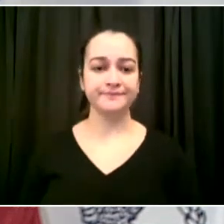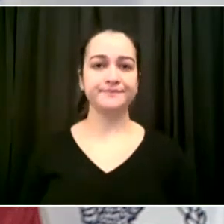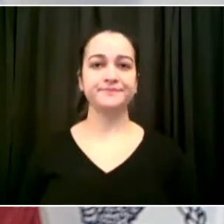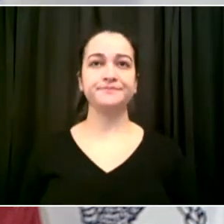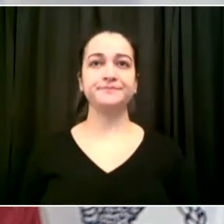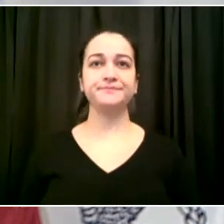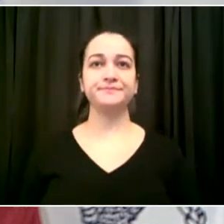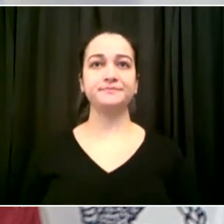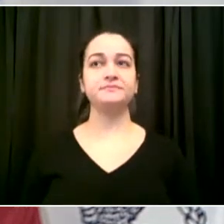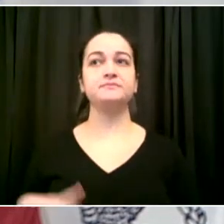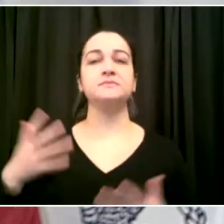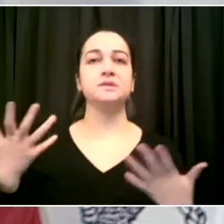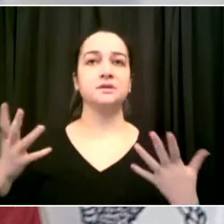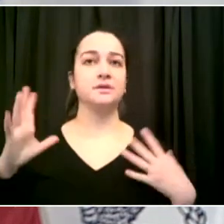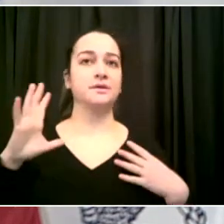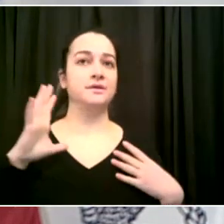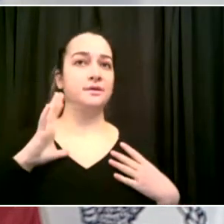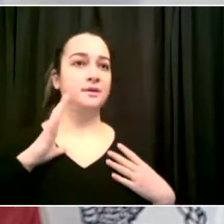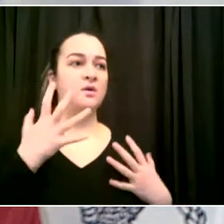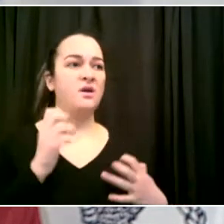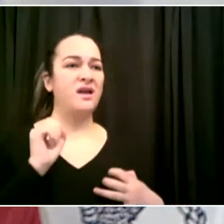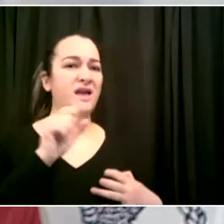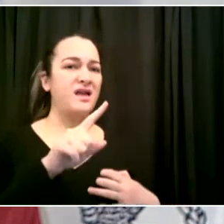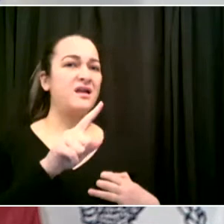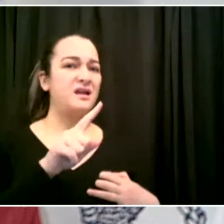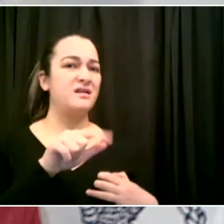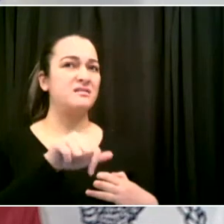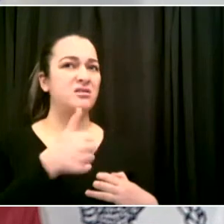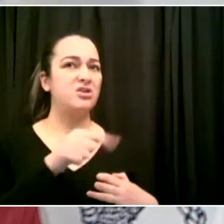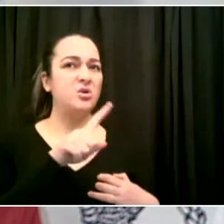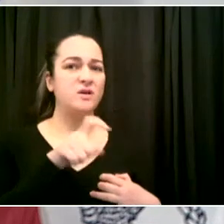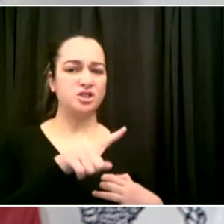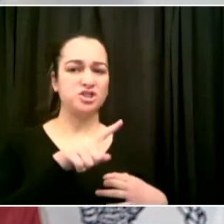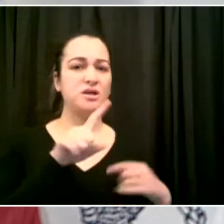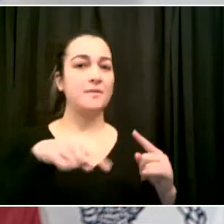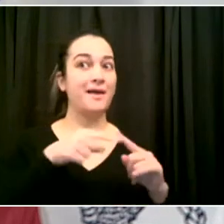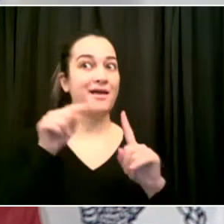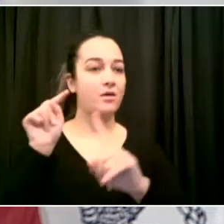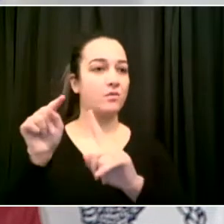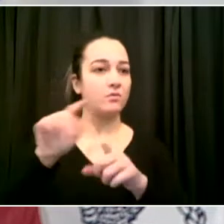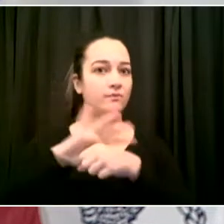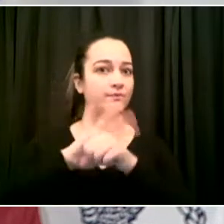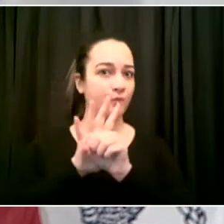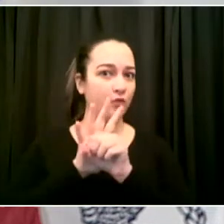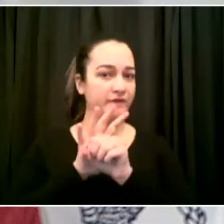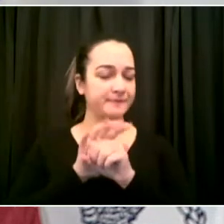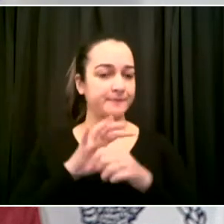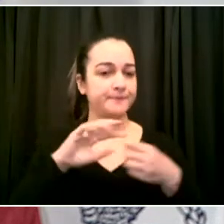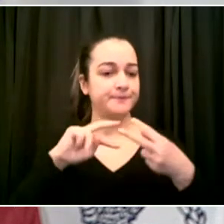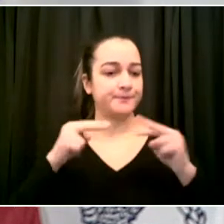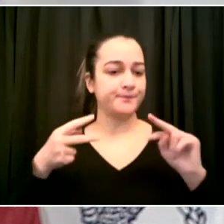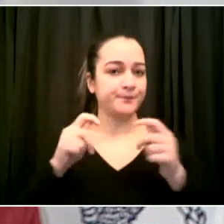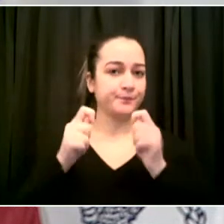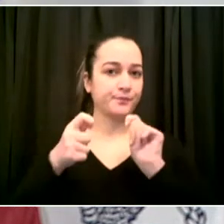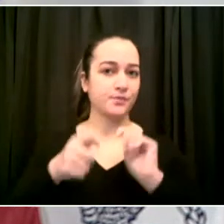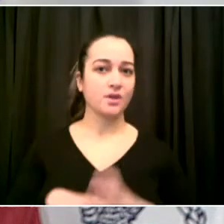MAYOROR . HOW ARE YOU?U? Reporter: HAVE ANOTHER QUESTION ON THESE VARIANTT, S